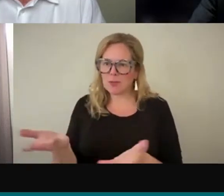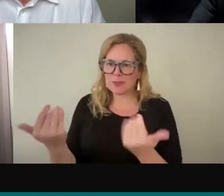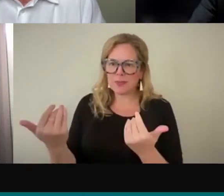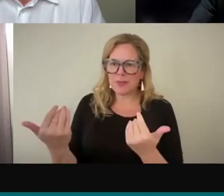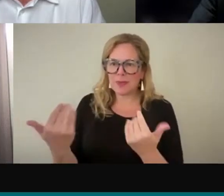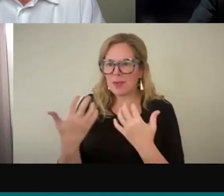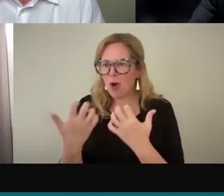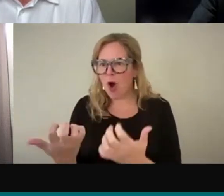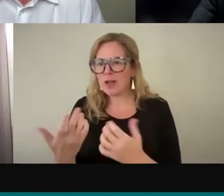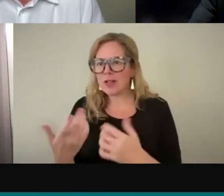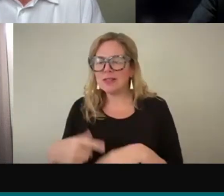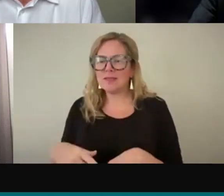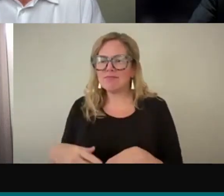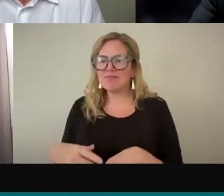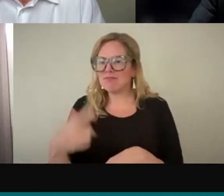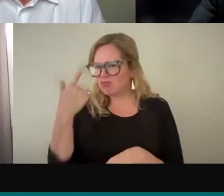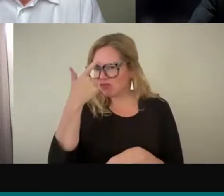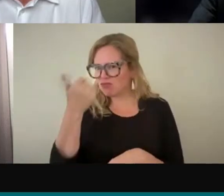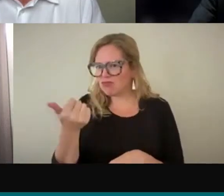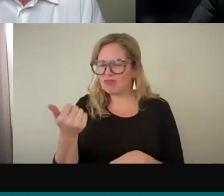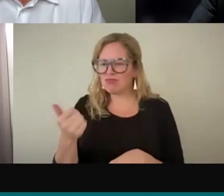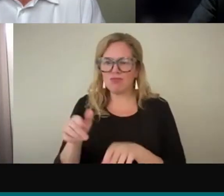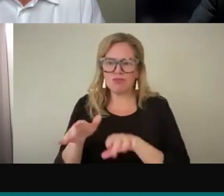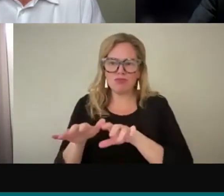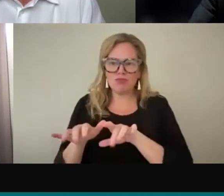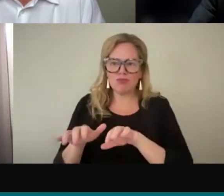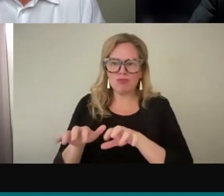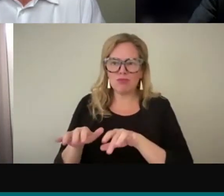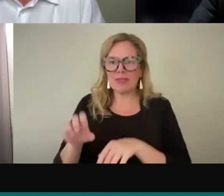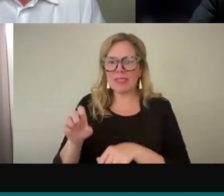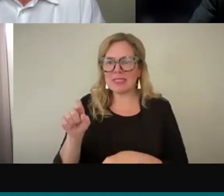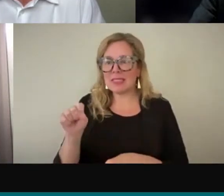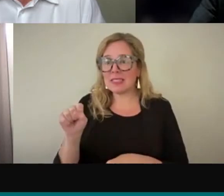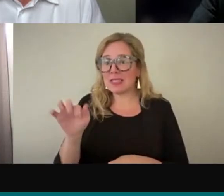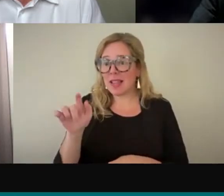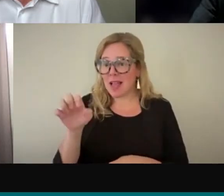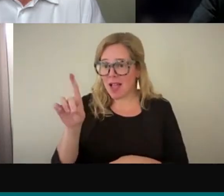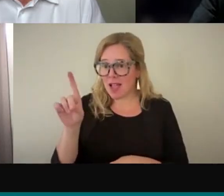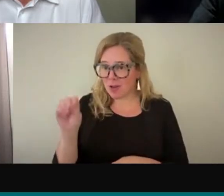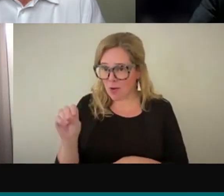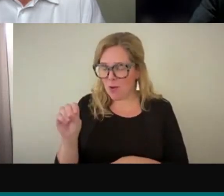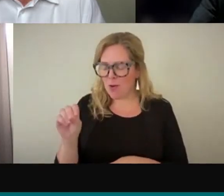feel free to drop them into the Slido channel and we'll be looking for those as we go.